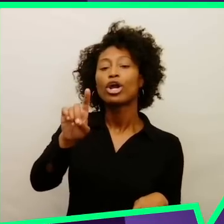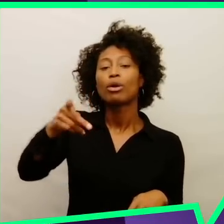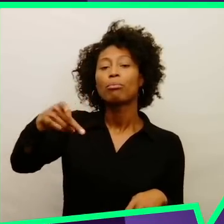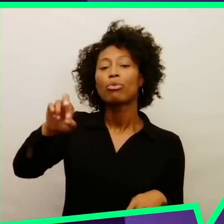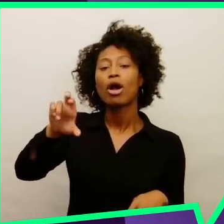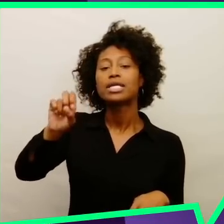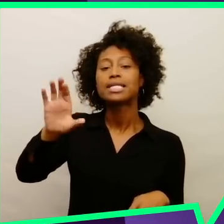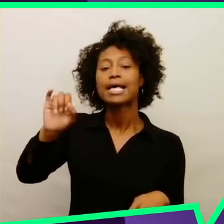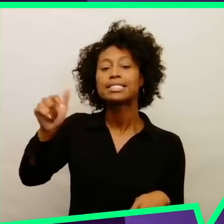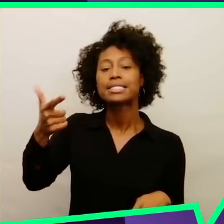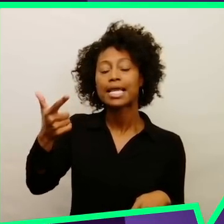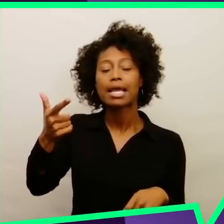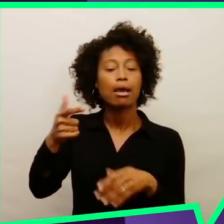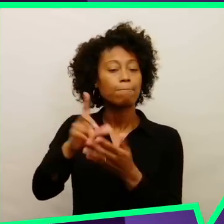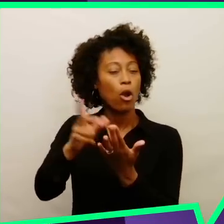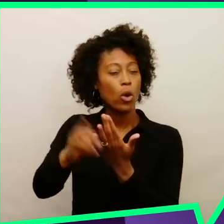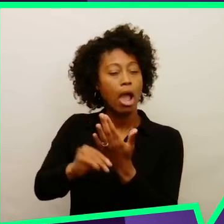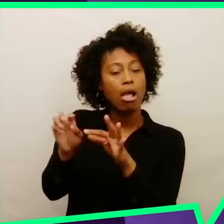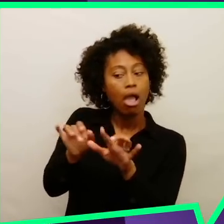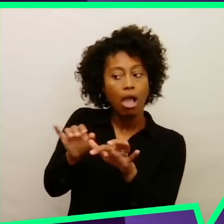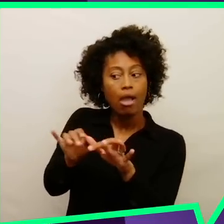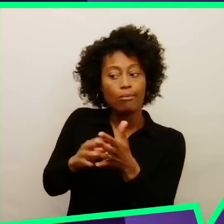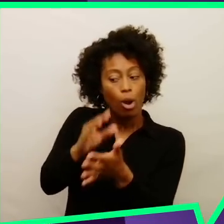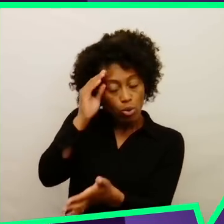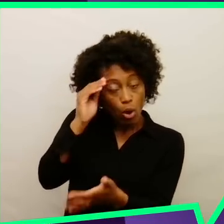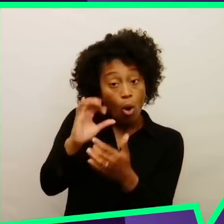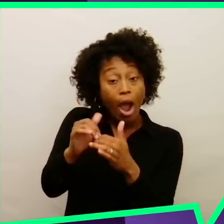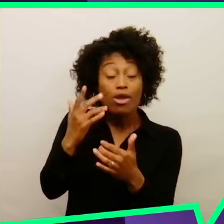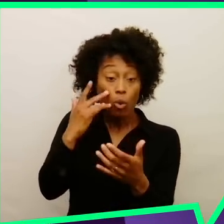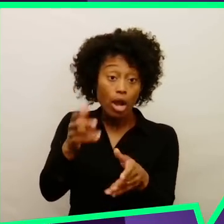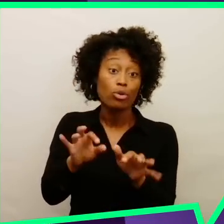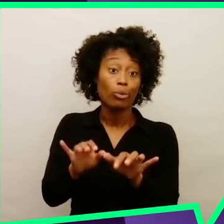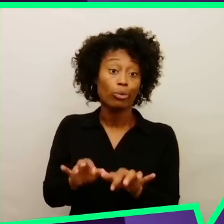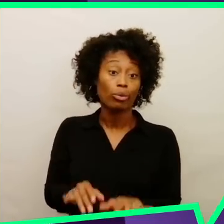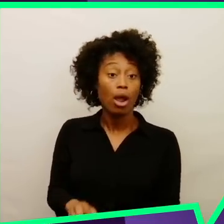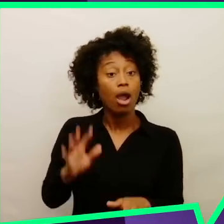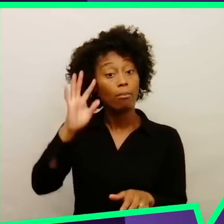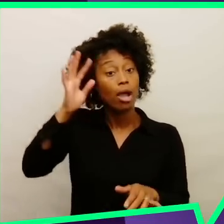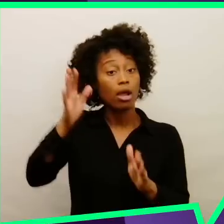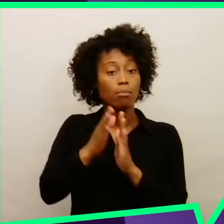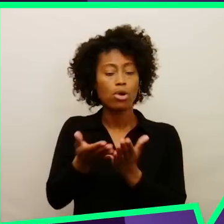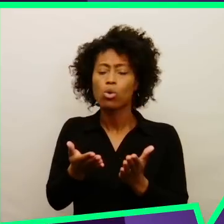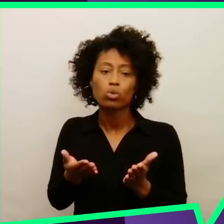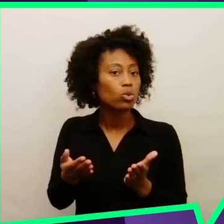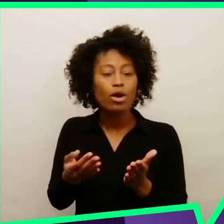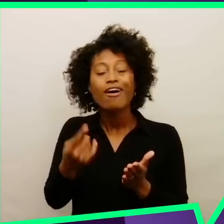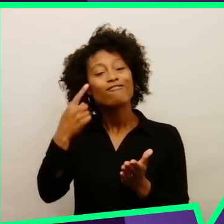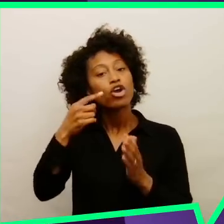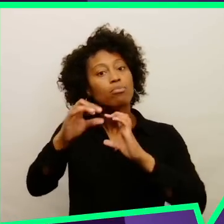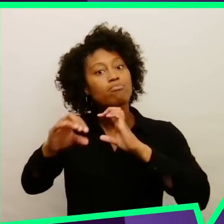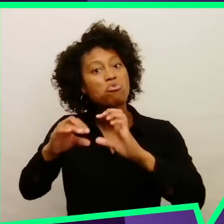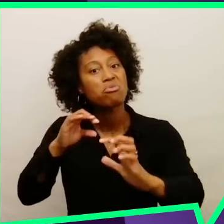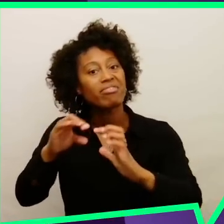to learn, not just because you wanted to write books, but you wanted to be able to communicate. So by playing games, you're learning a whole new skill